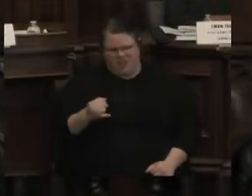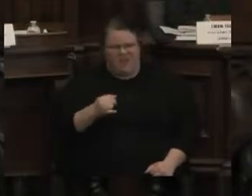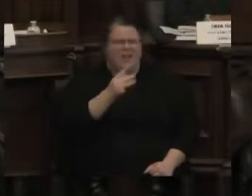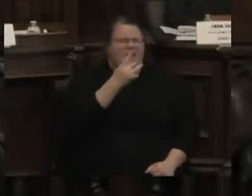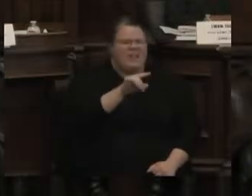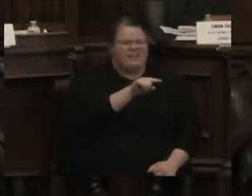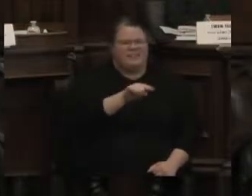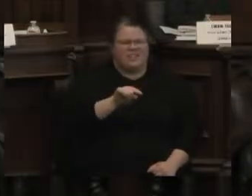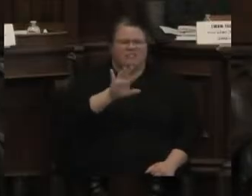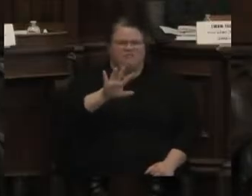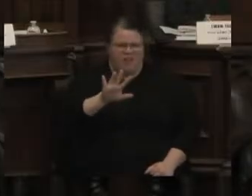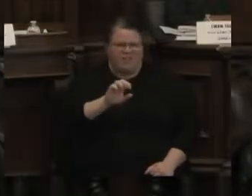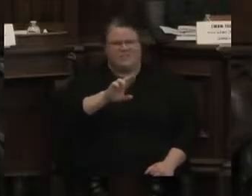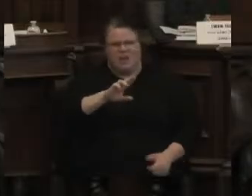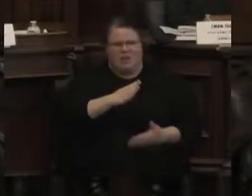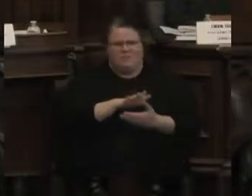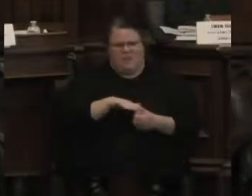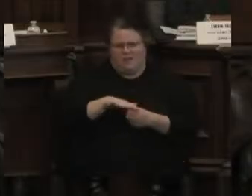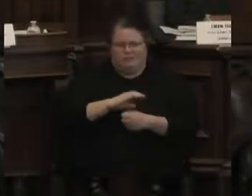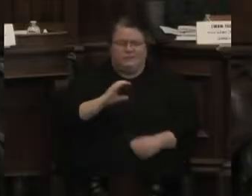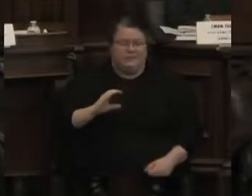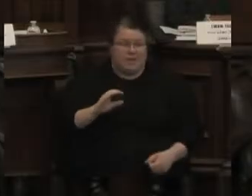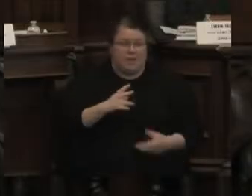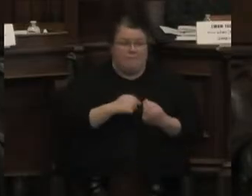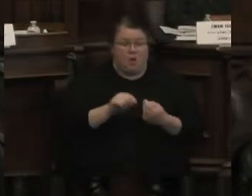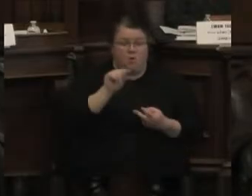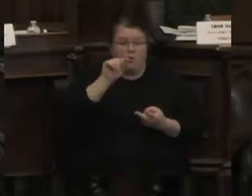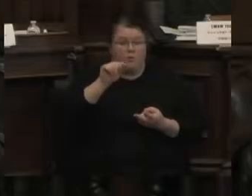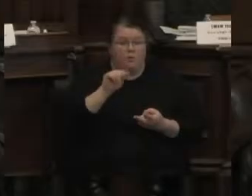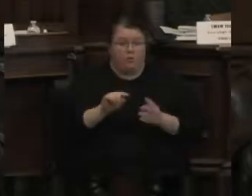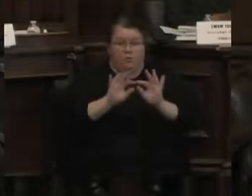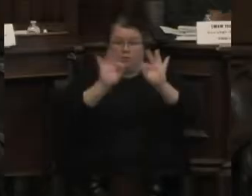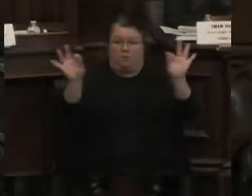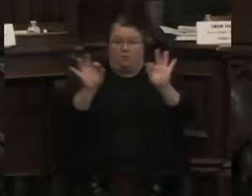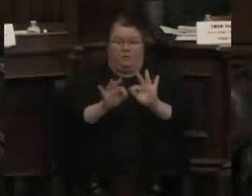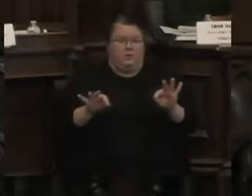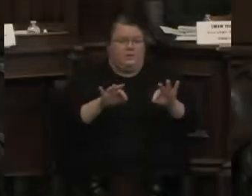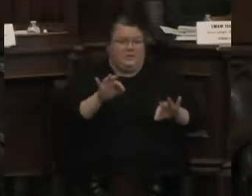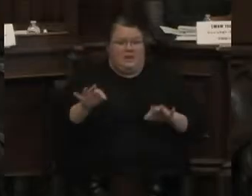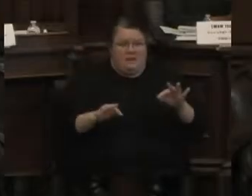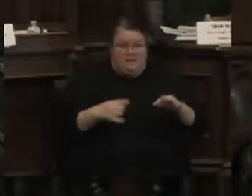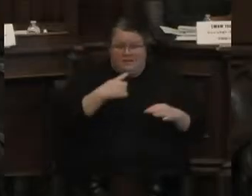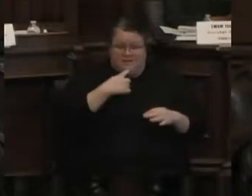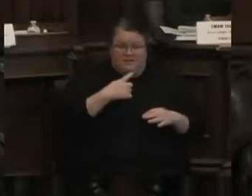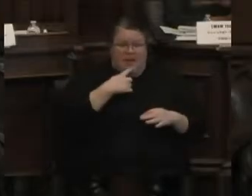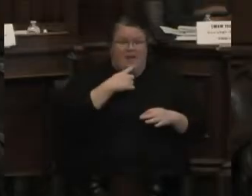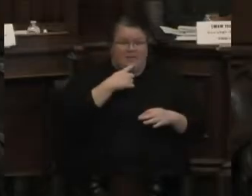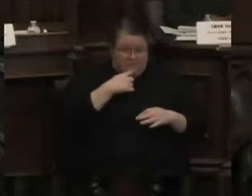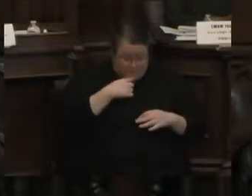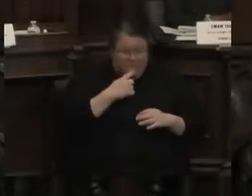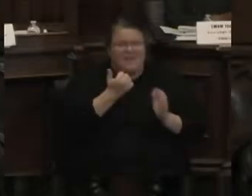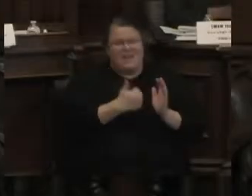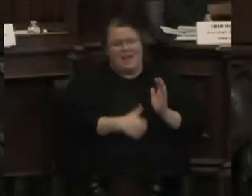section 18-3, subsection J. Yes. And another section 18-5,